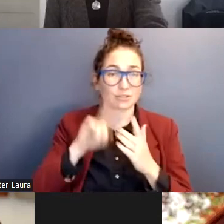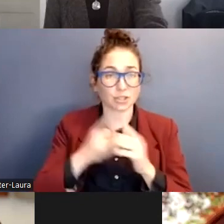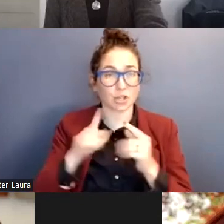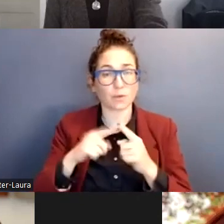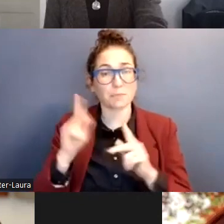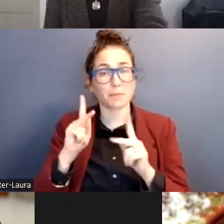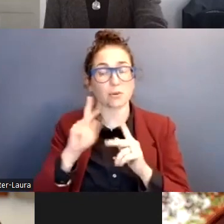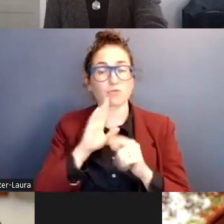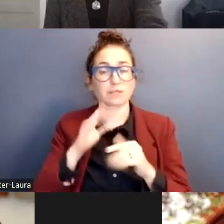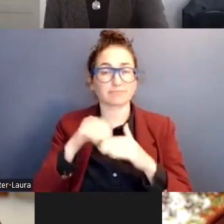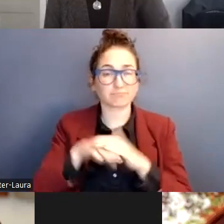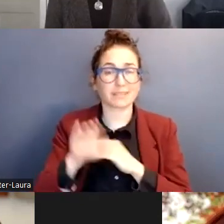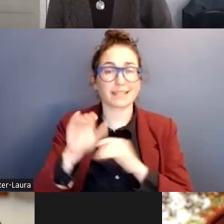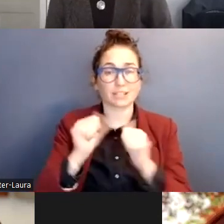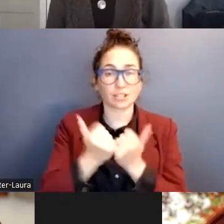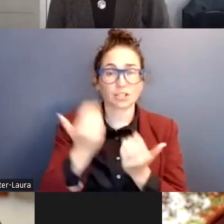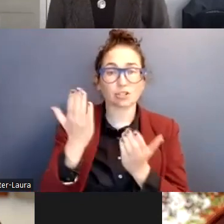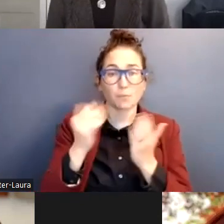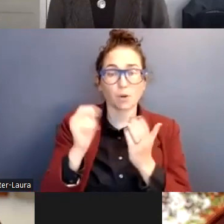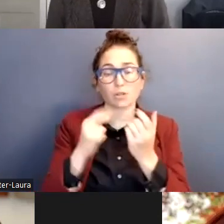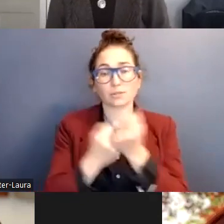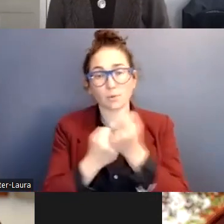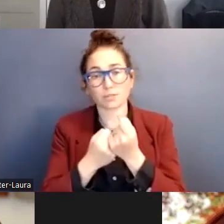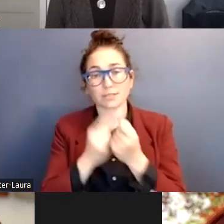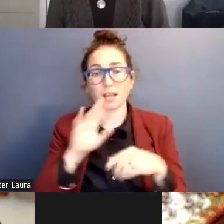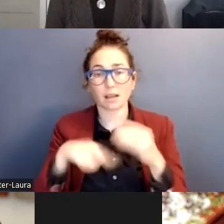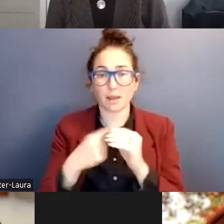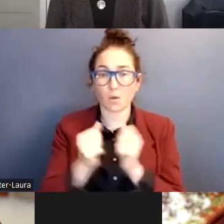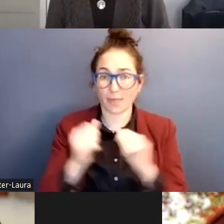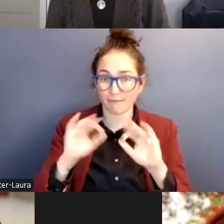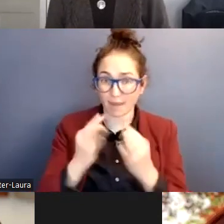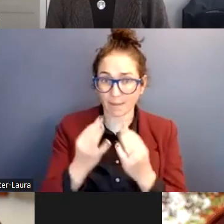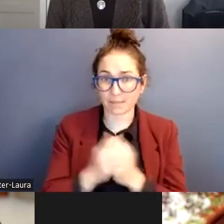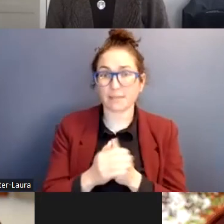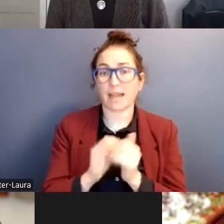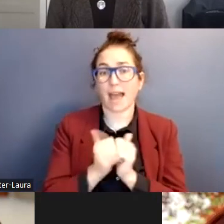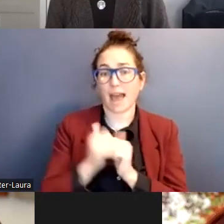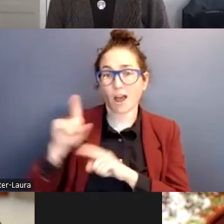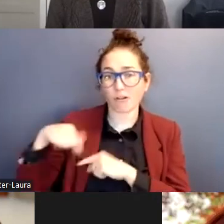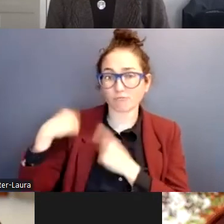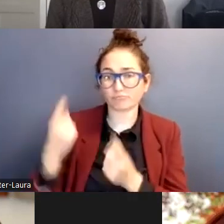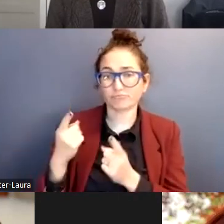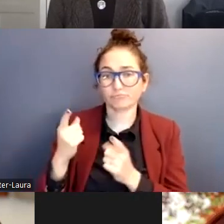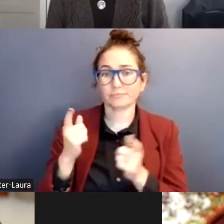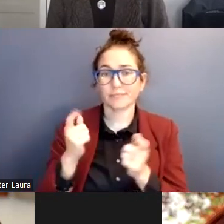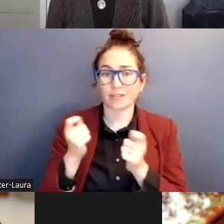agency services and supports to talk about with a family, how they've handled grief and loss in their family, not to plan